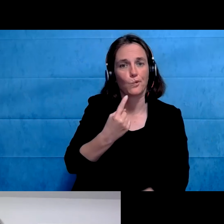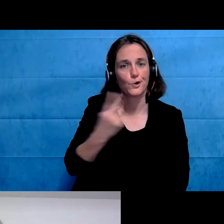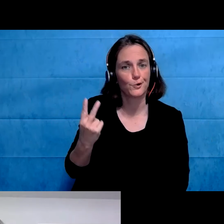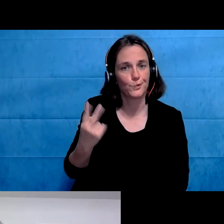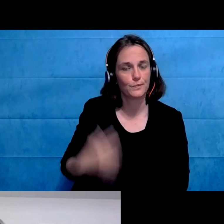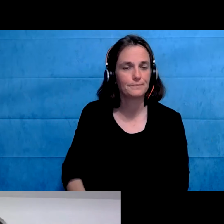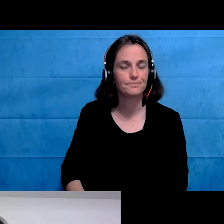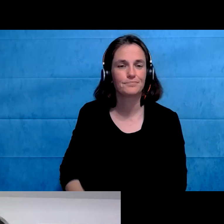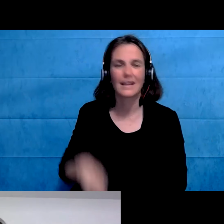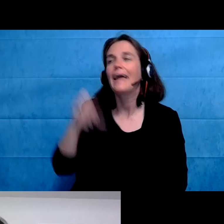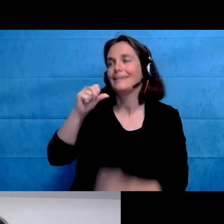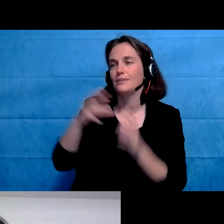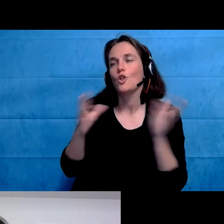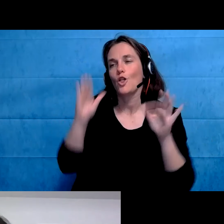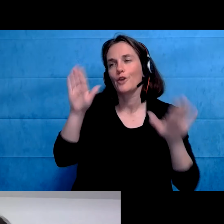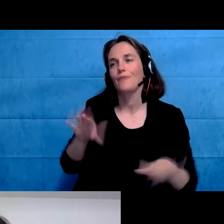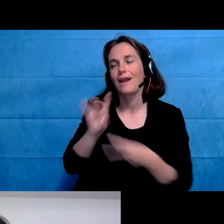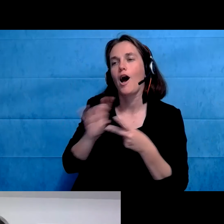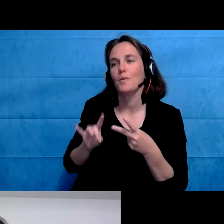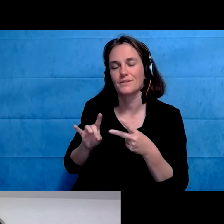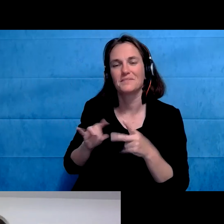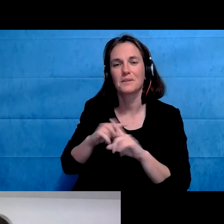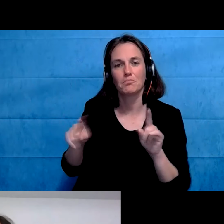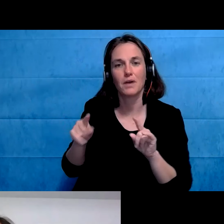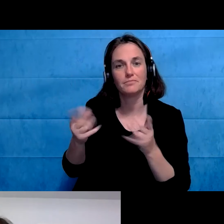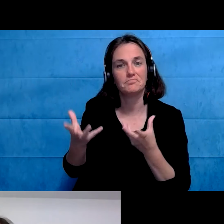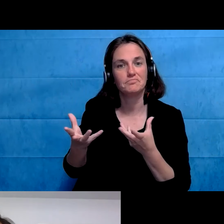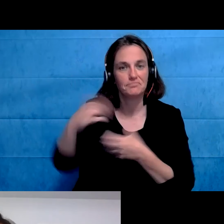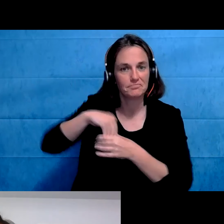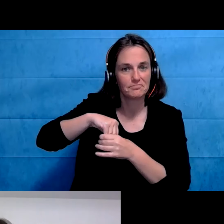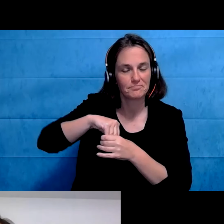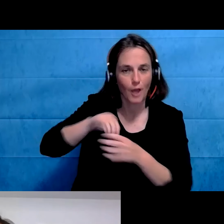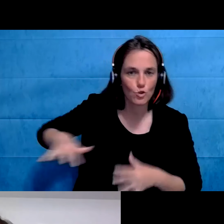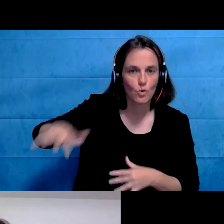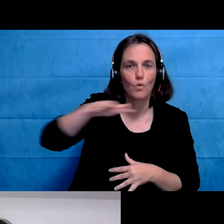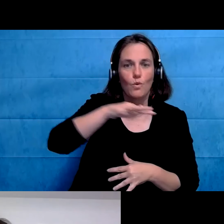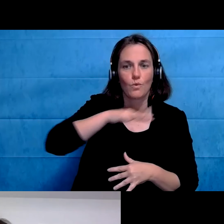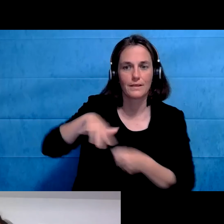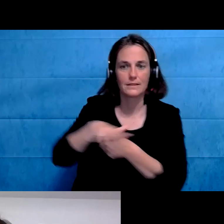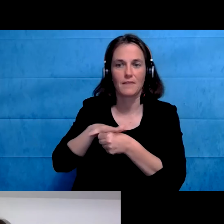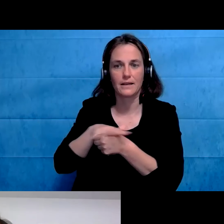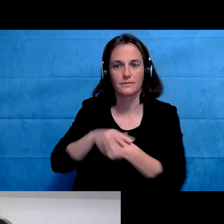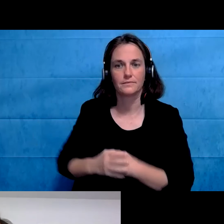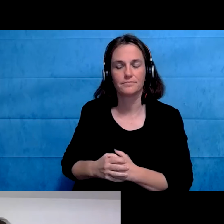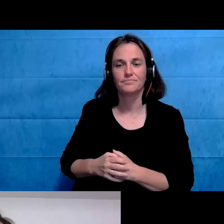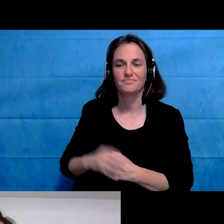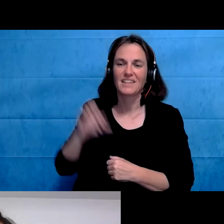Yeah, there's a lot of great options, but you can always just incorporate them throughout the space so people... Yeah, so it's hard when there's a curator